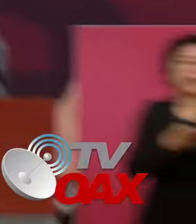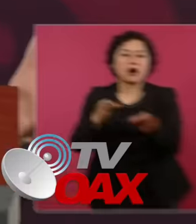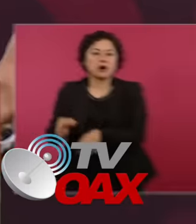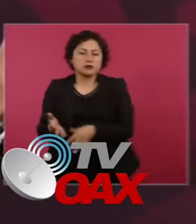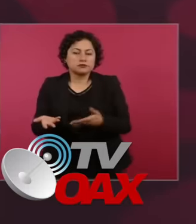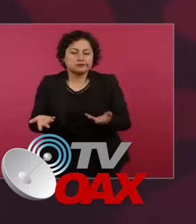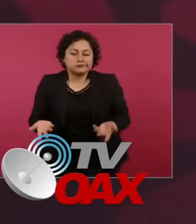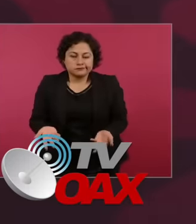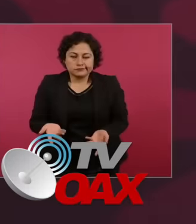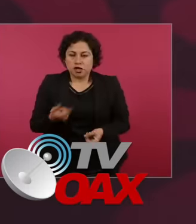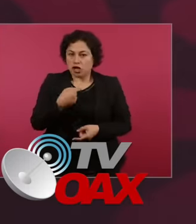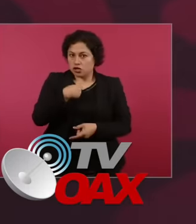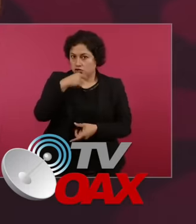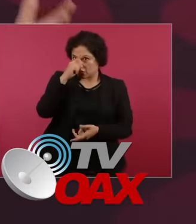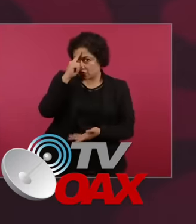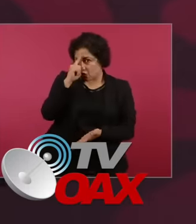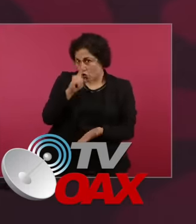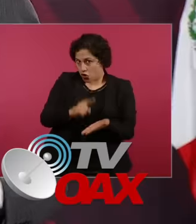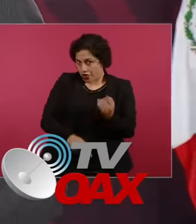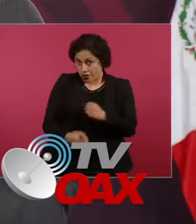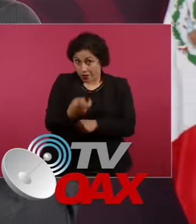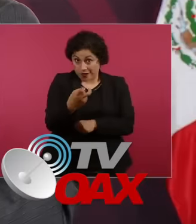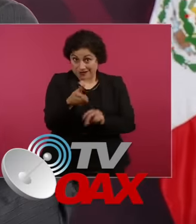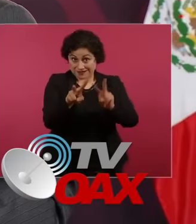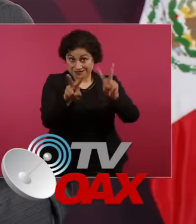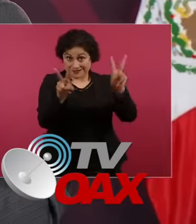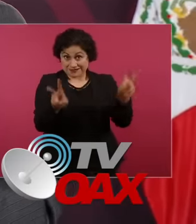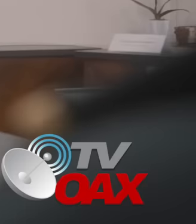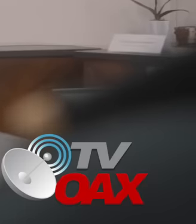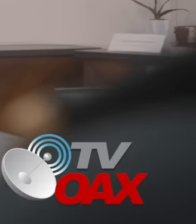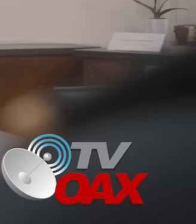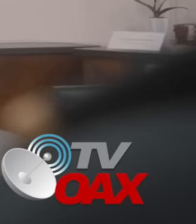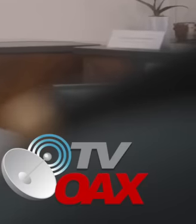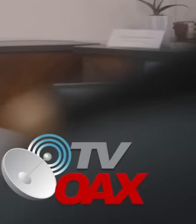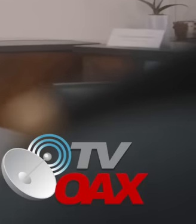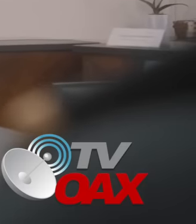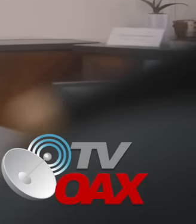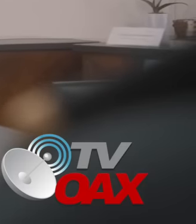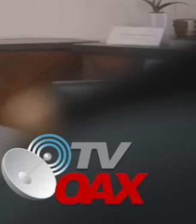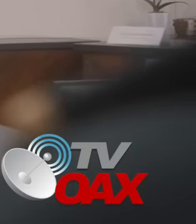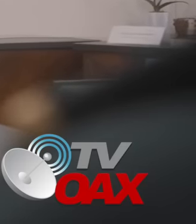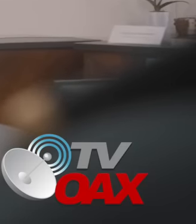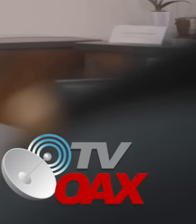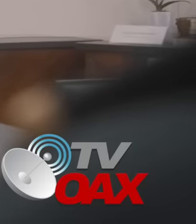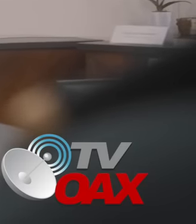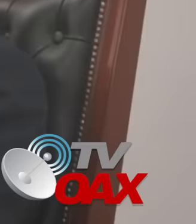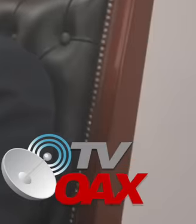says anything, but at President López Obrador's press conference,